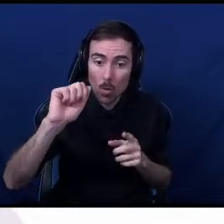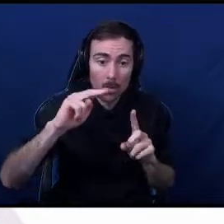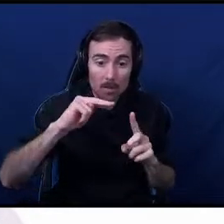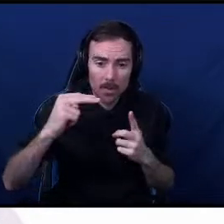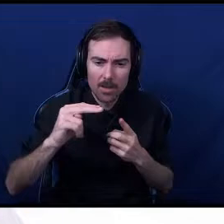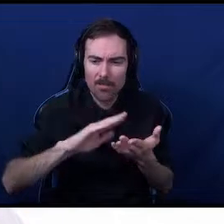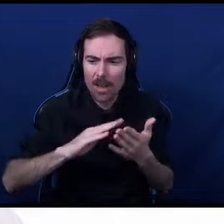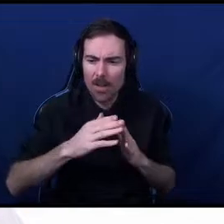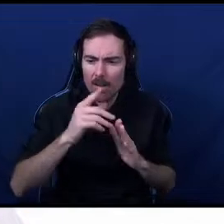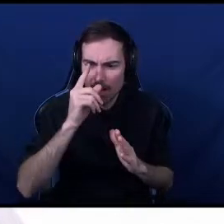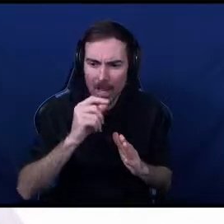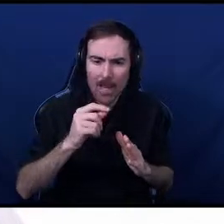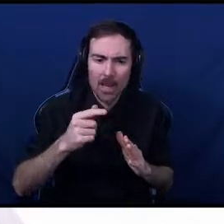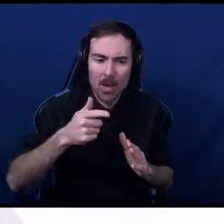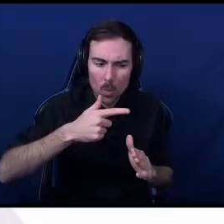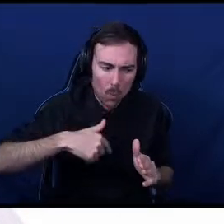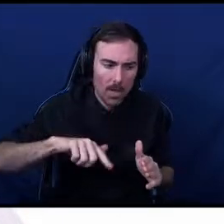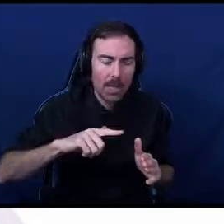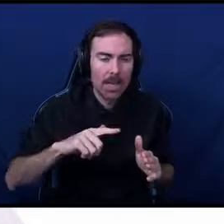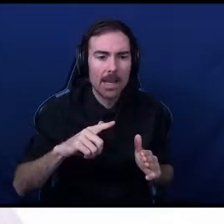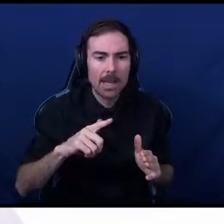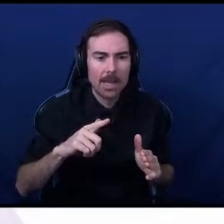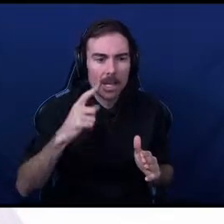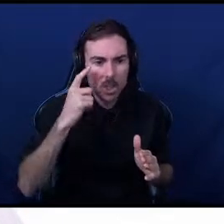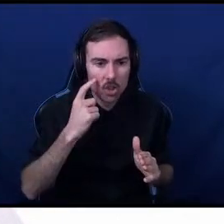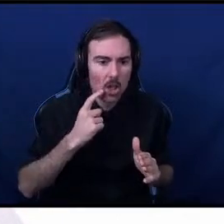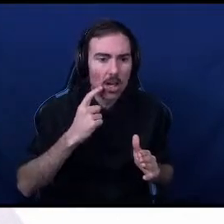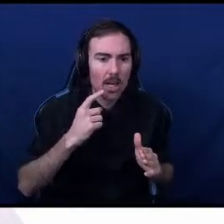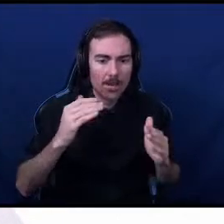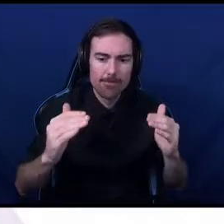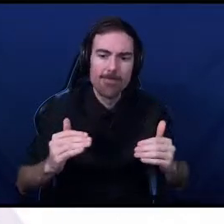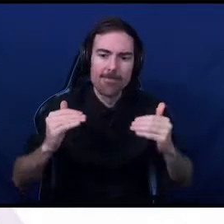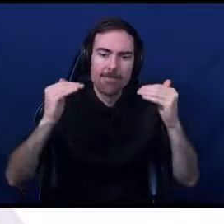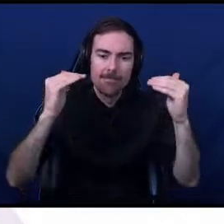education as a platform to help create a shift in mindset from